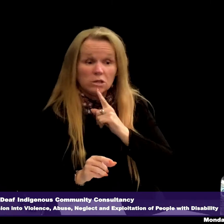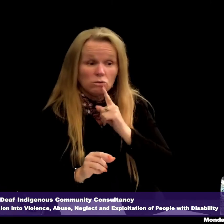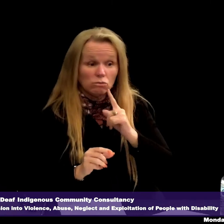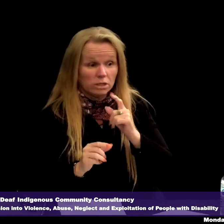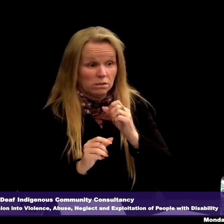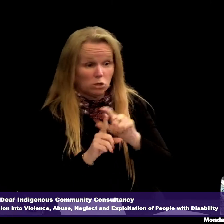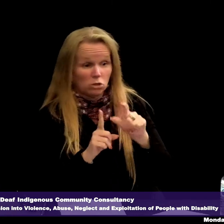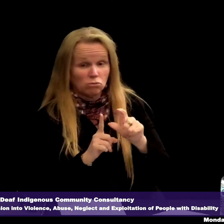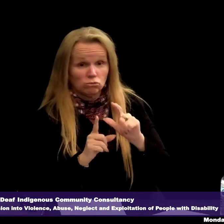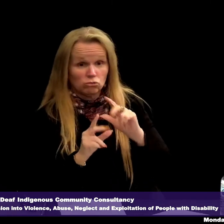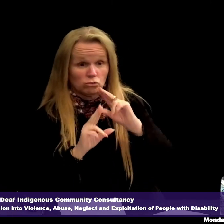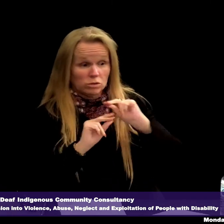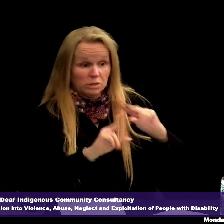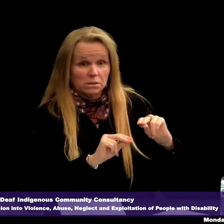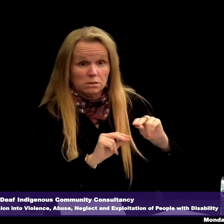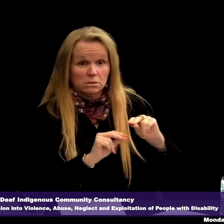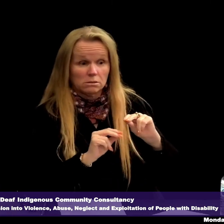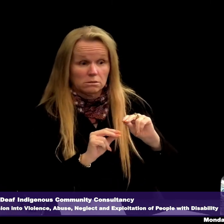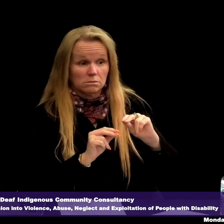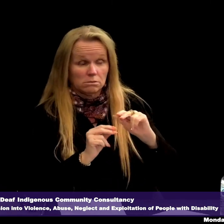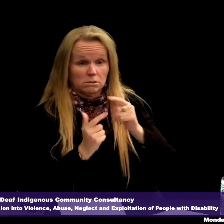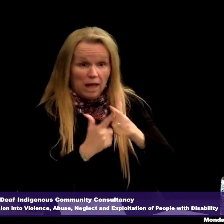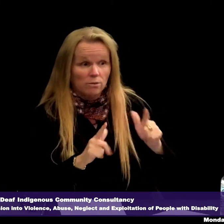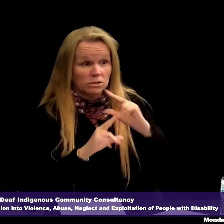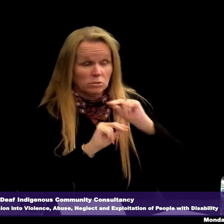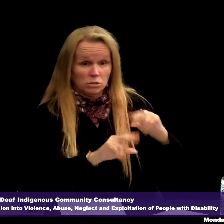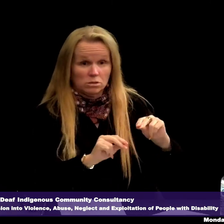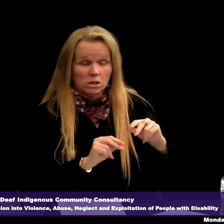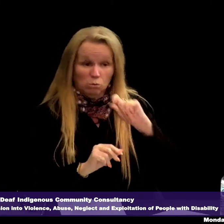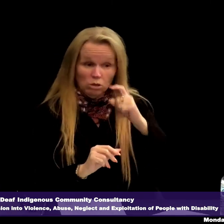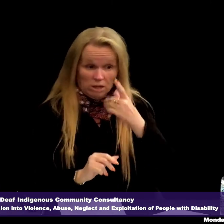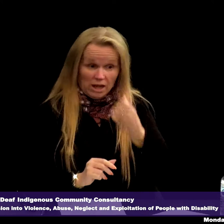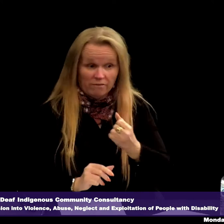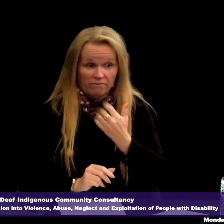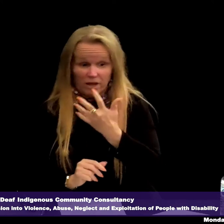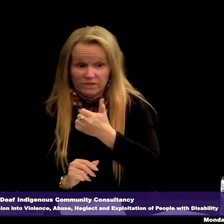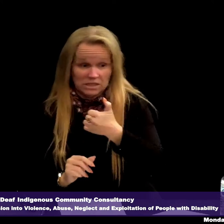systems, and then someone who might be a person who can hear and use spoken language